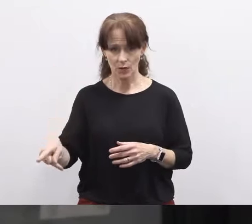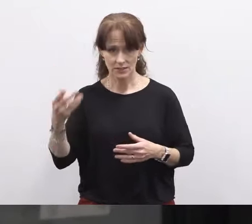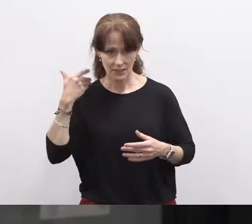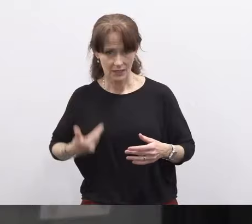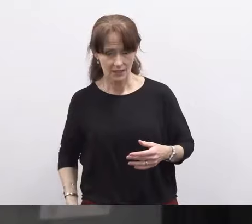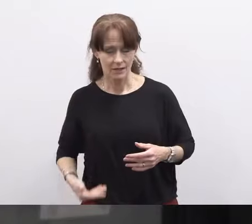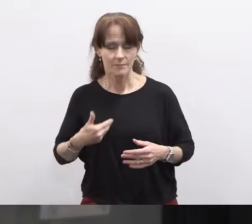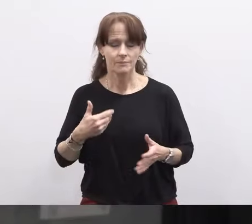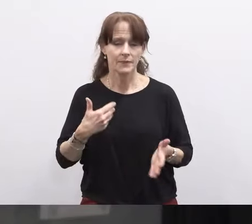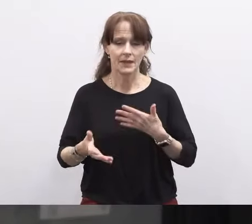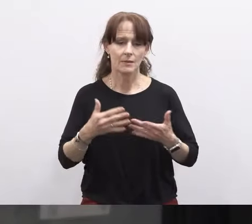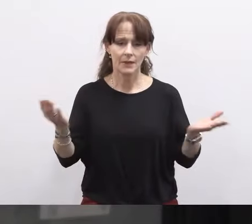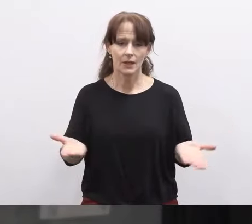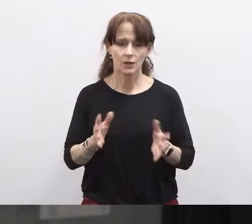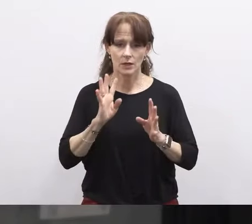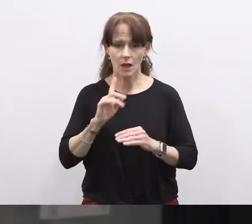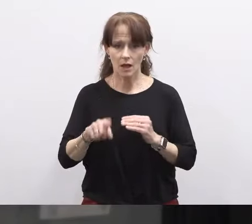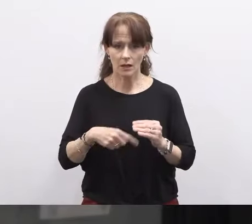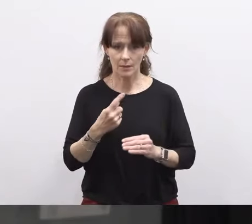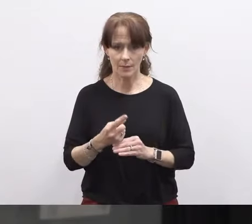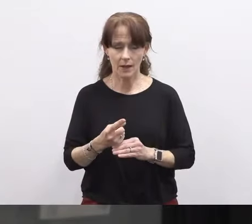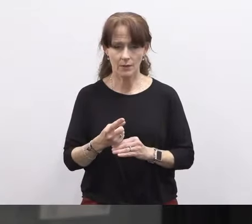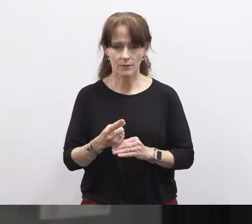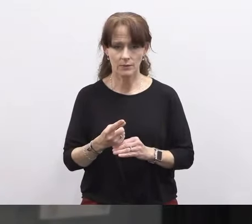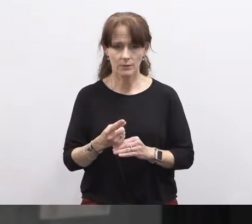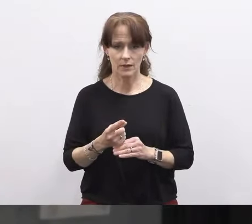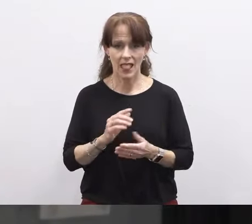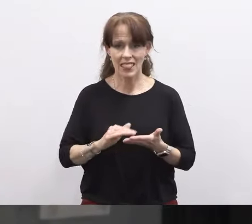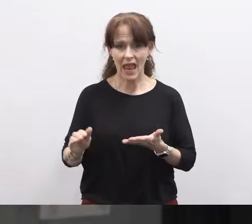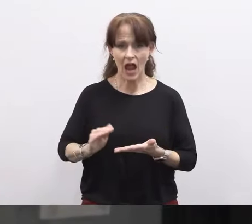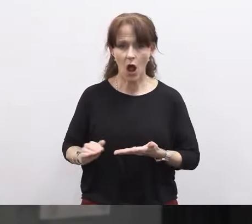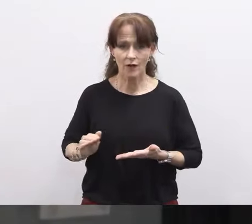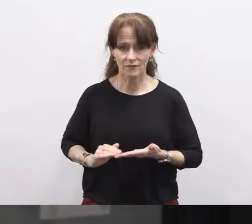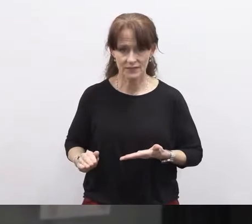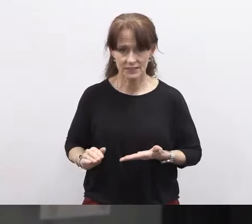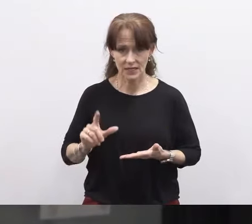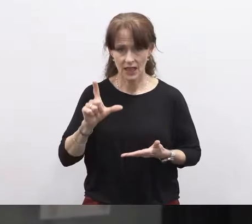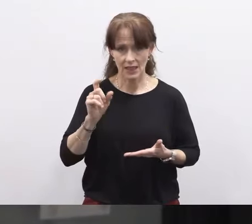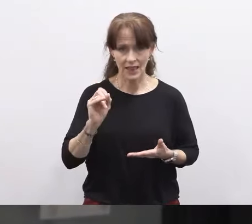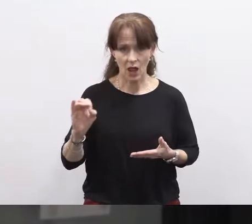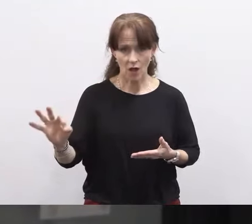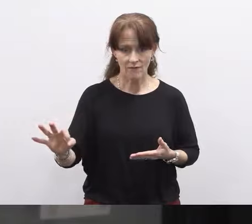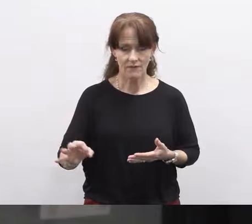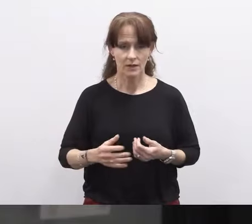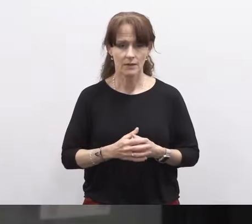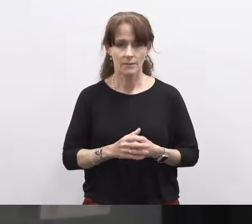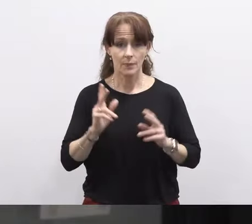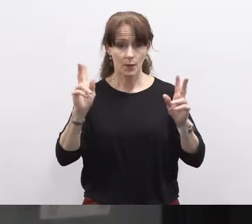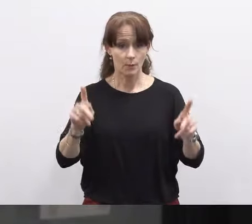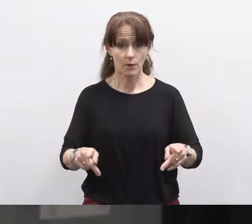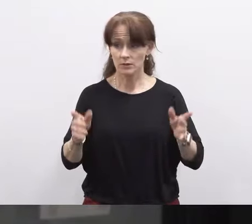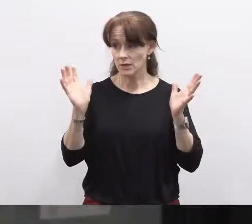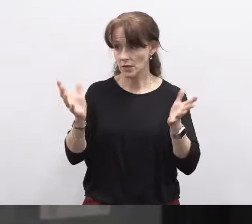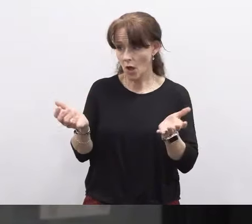Anyhow, I'm here to talk about layoffs. So actually the person that I talked to is Steve,